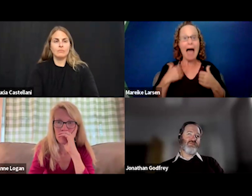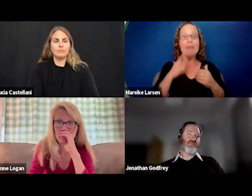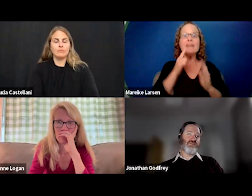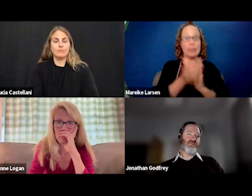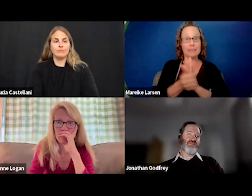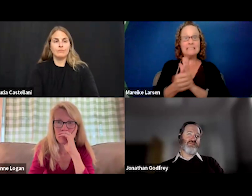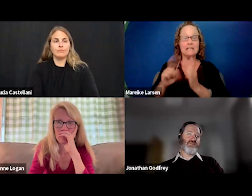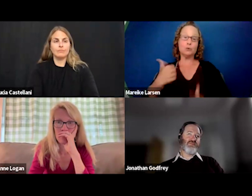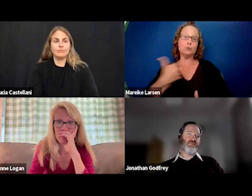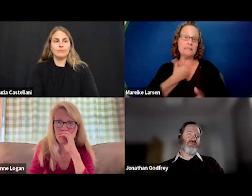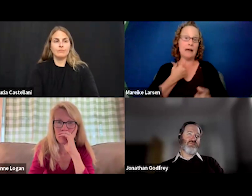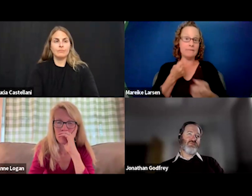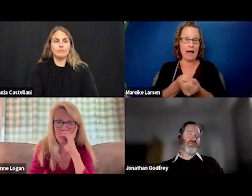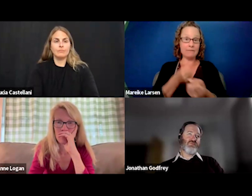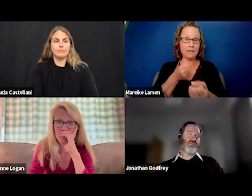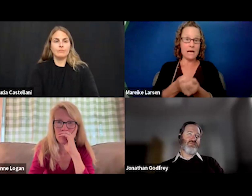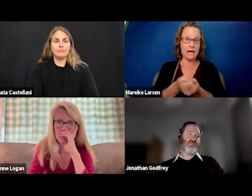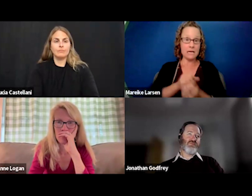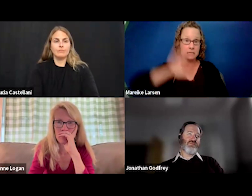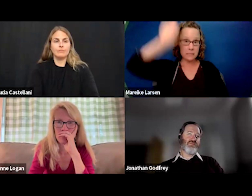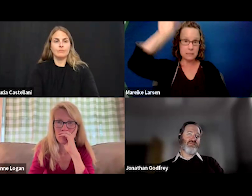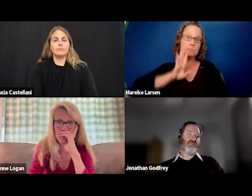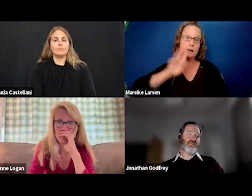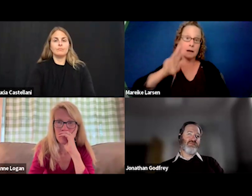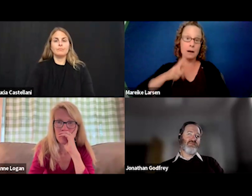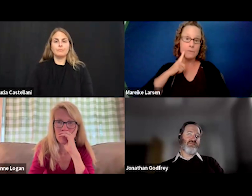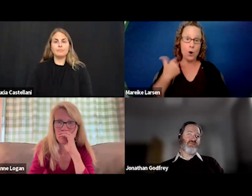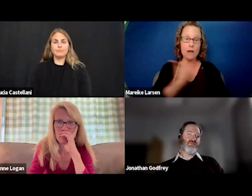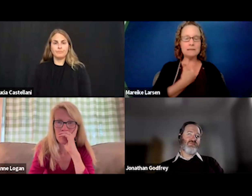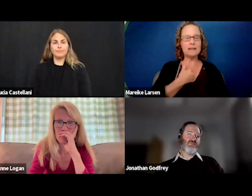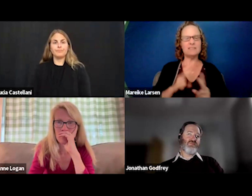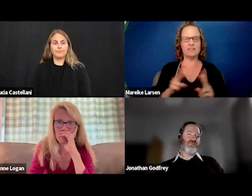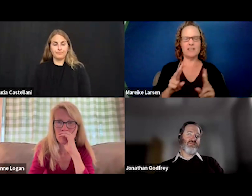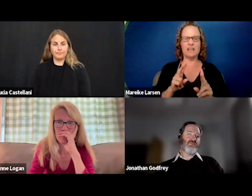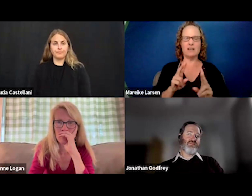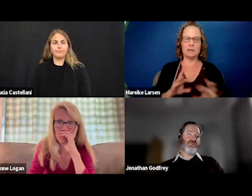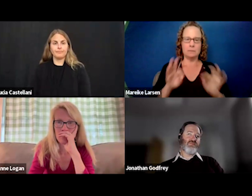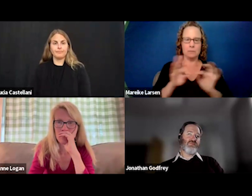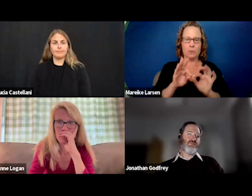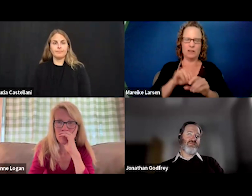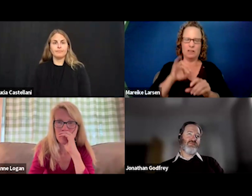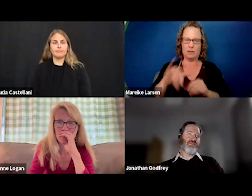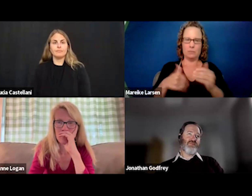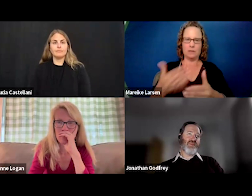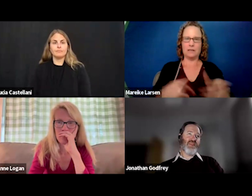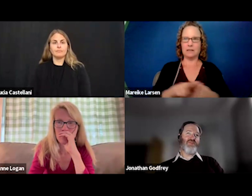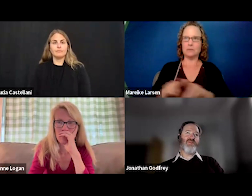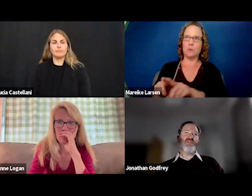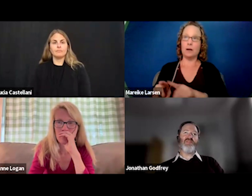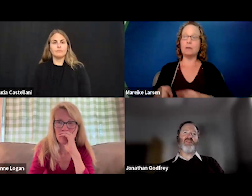for ourselves is also very important in that process. Yeah, ,